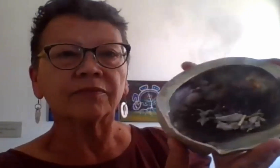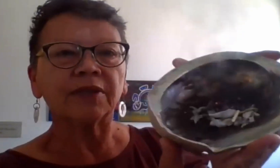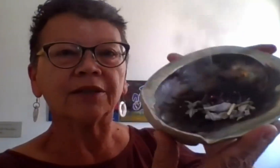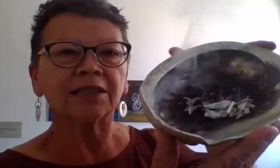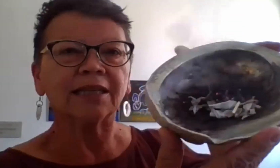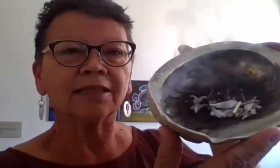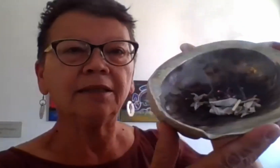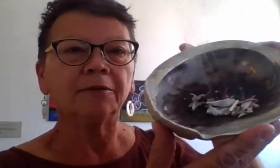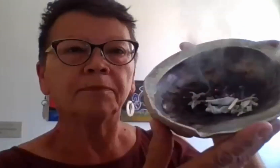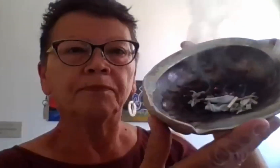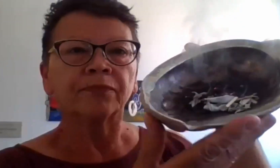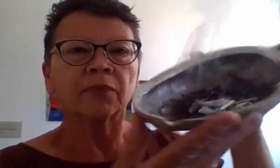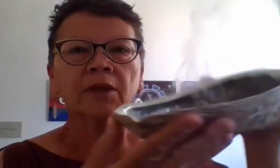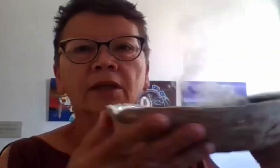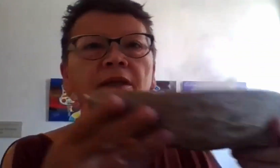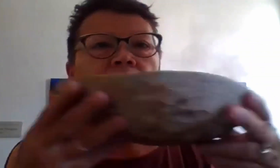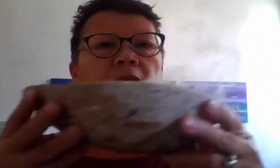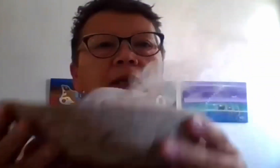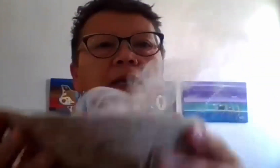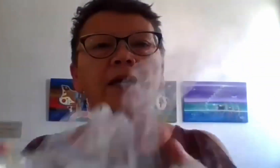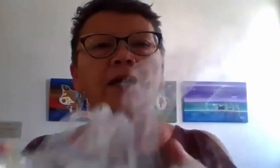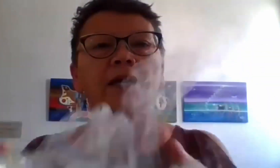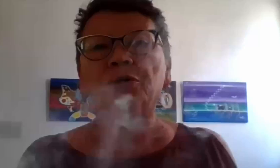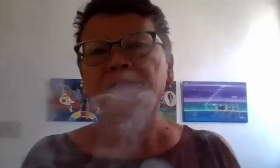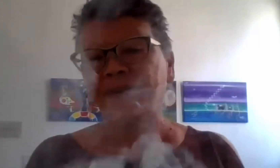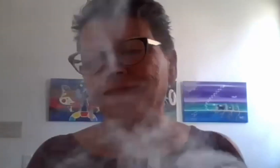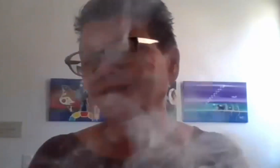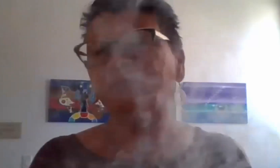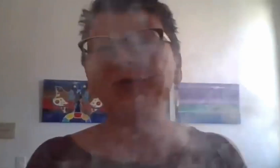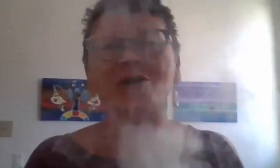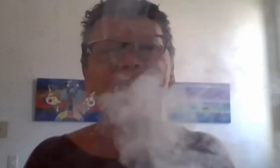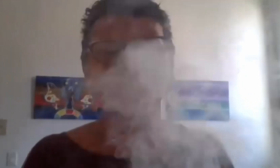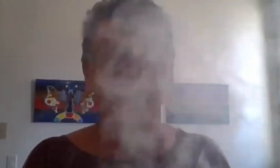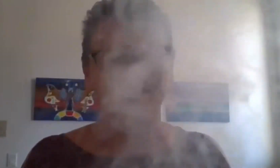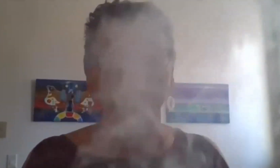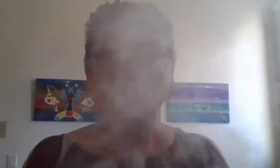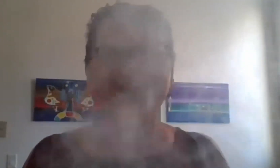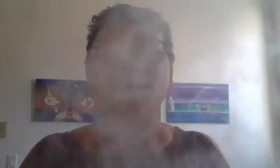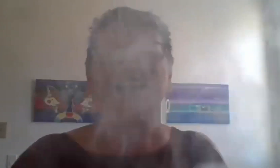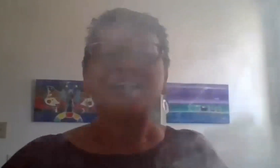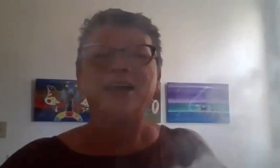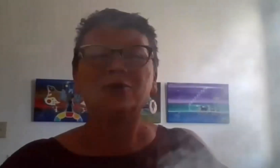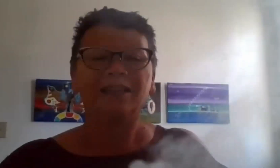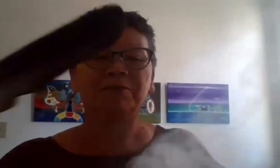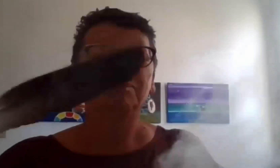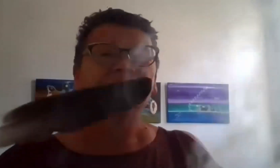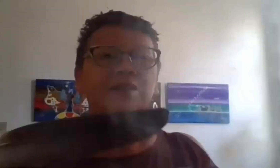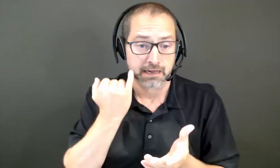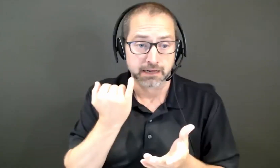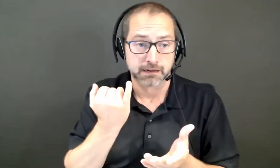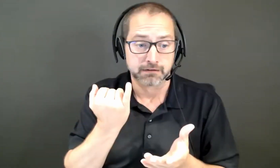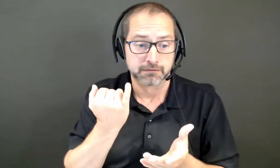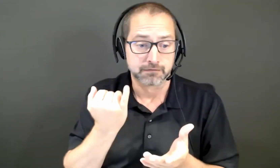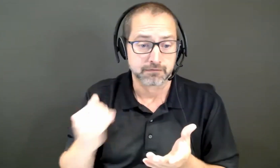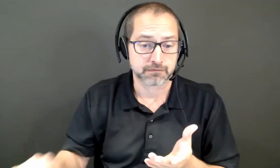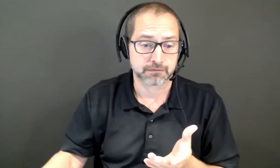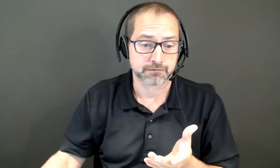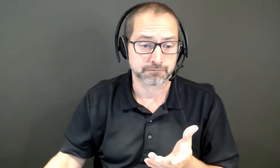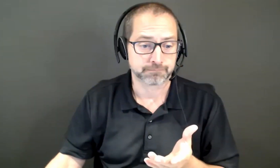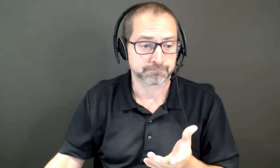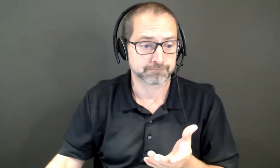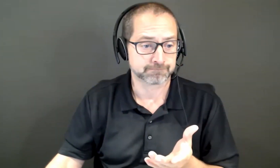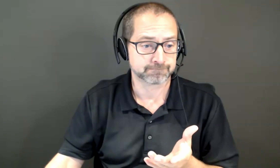There it is, like I said. So if some of you want to, I will use the eagle feather and I will